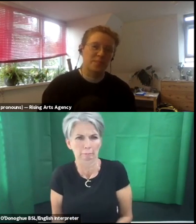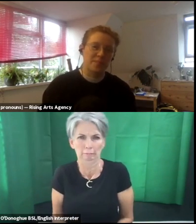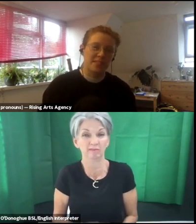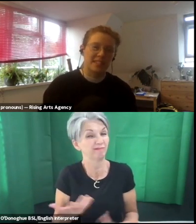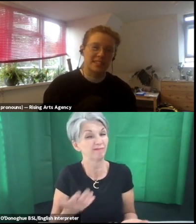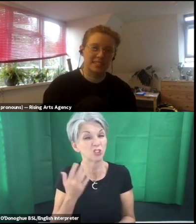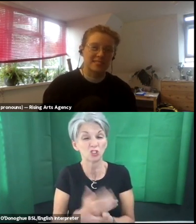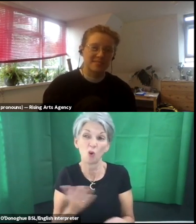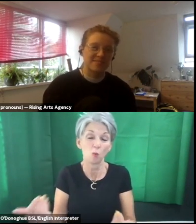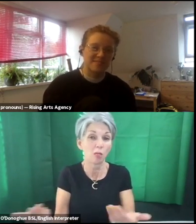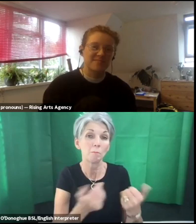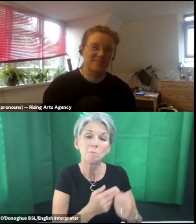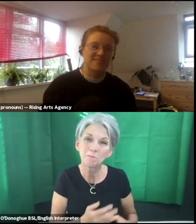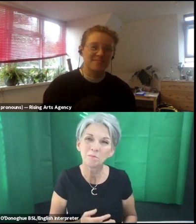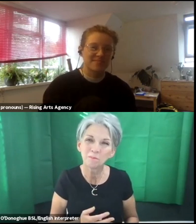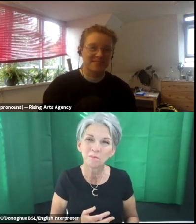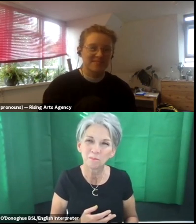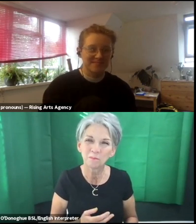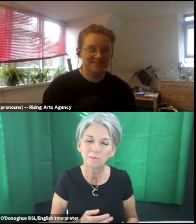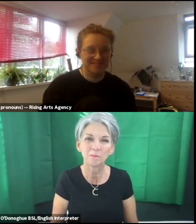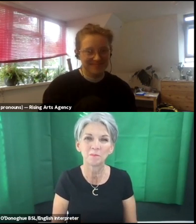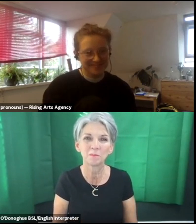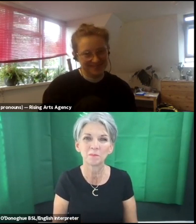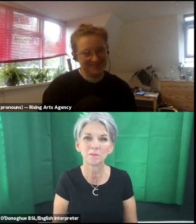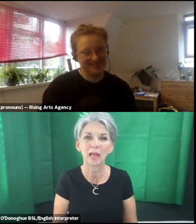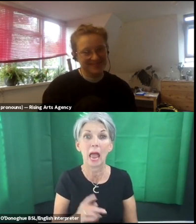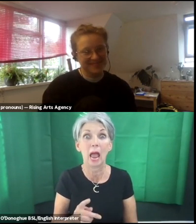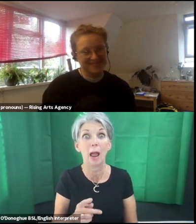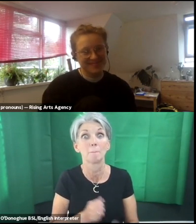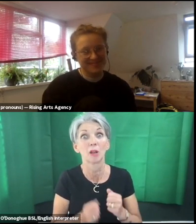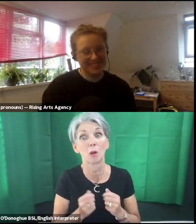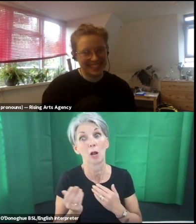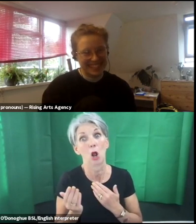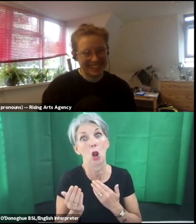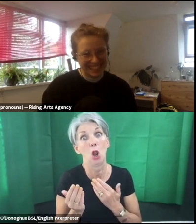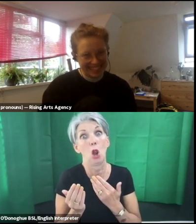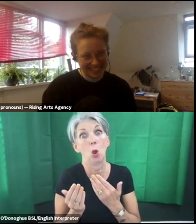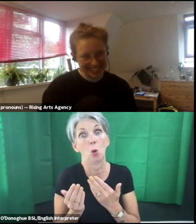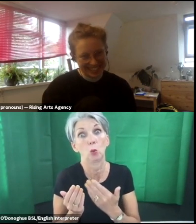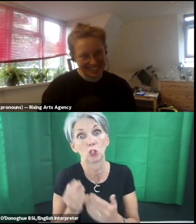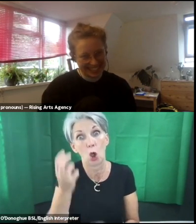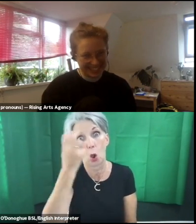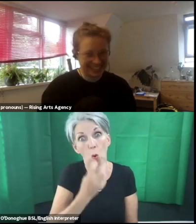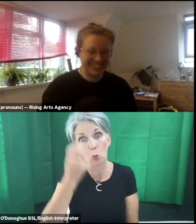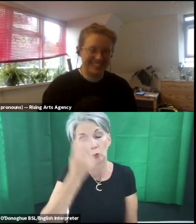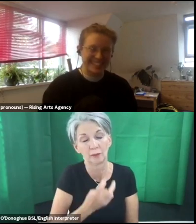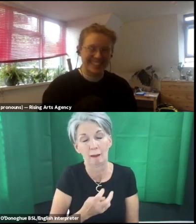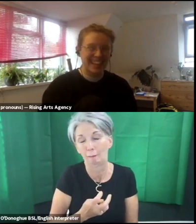I, yeah, I'm touching on the older, the oldest side now, which is weird. That's happened to me over the last few years, but there we go.